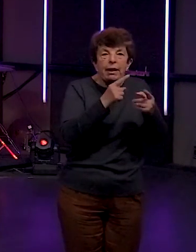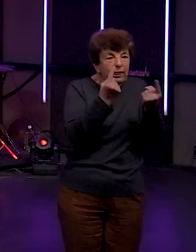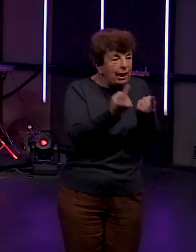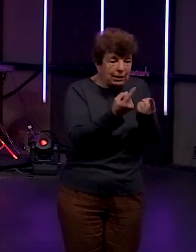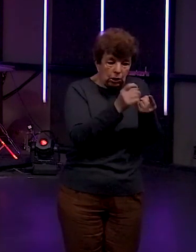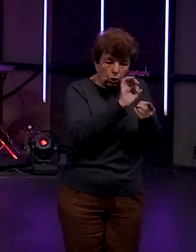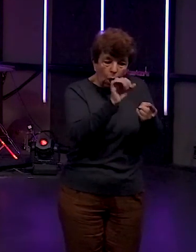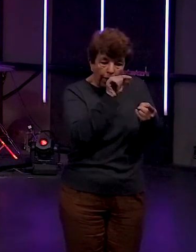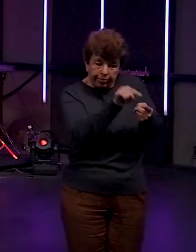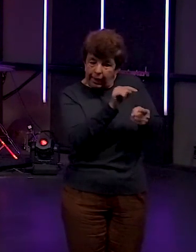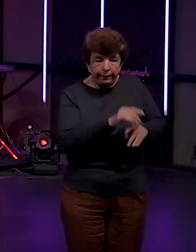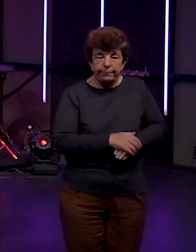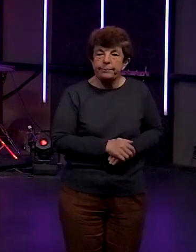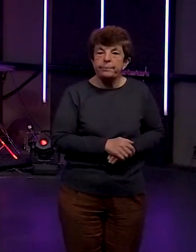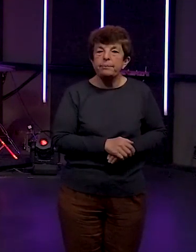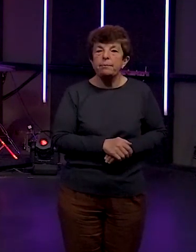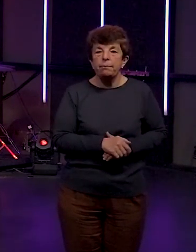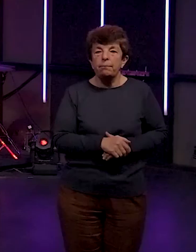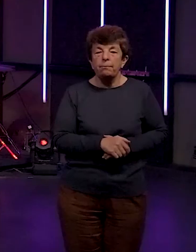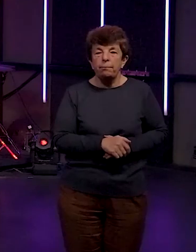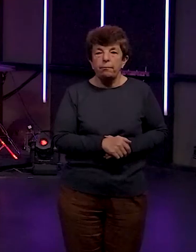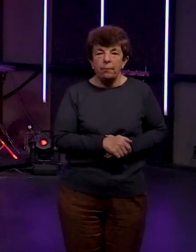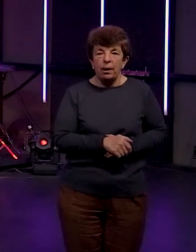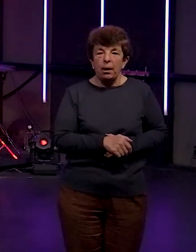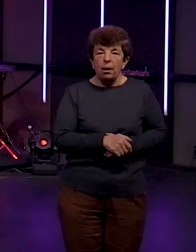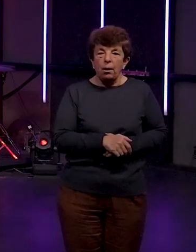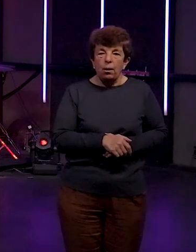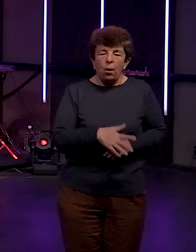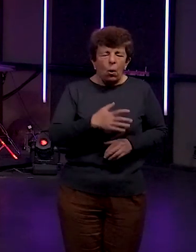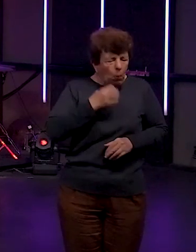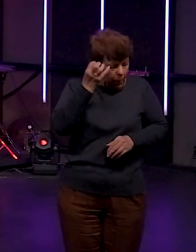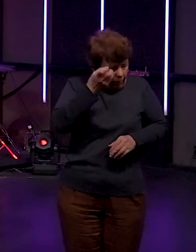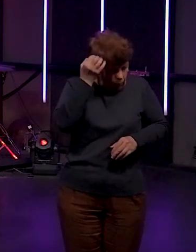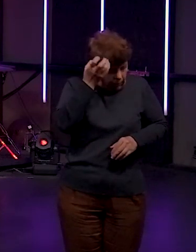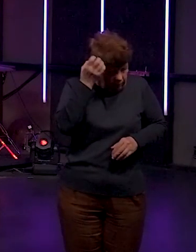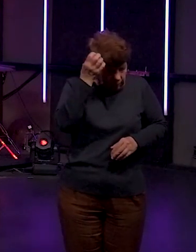aren't even there but we wonder about it.